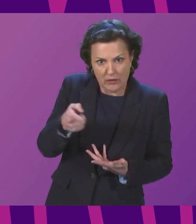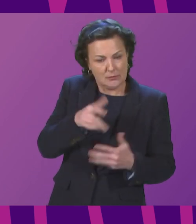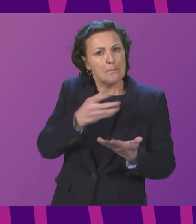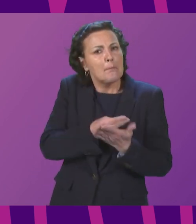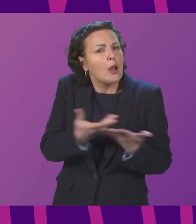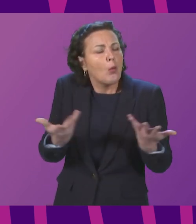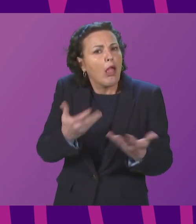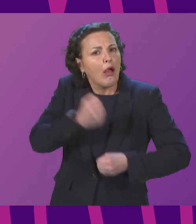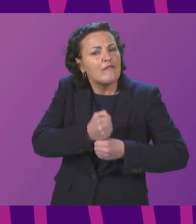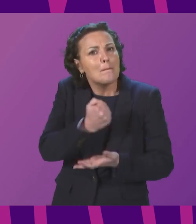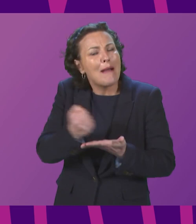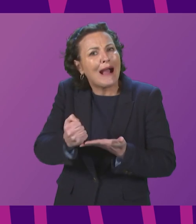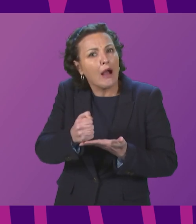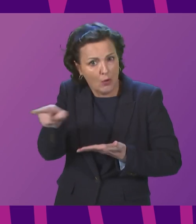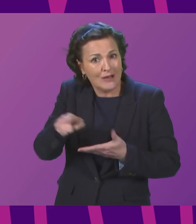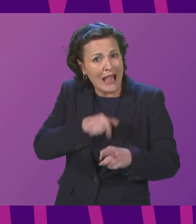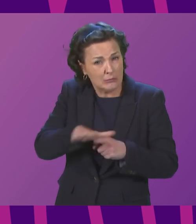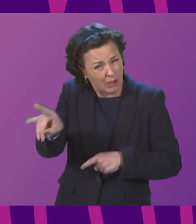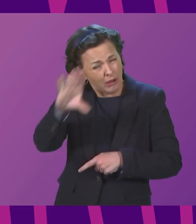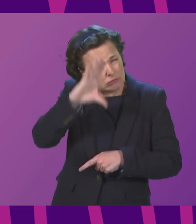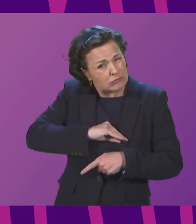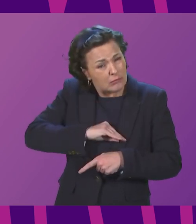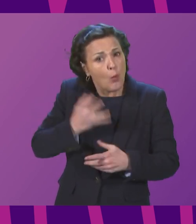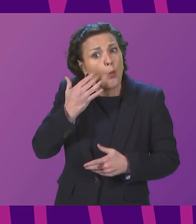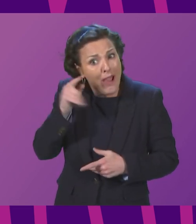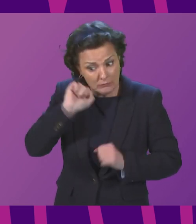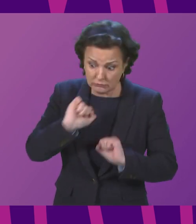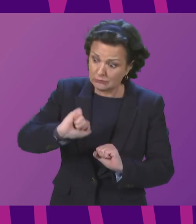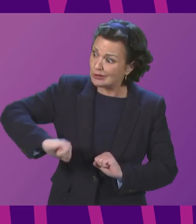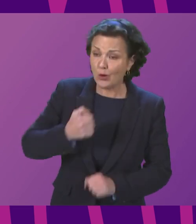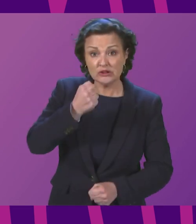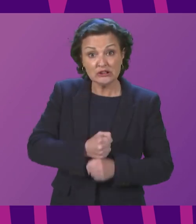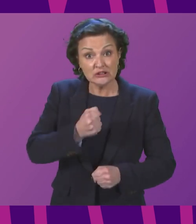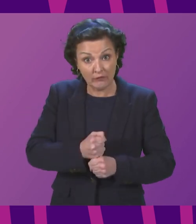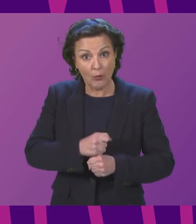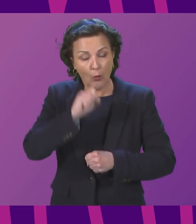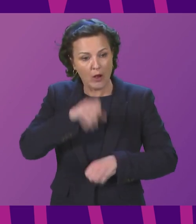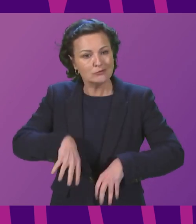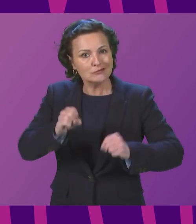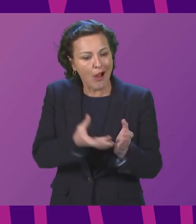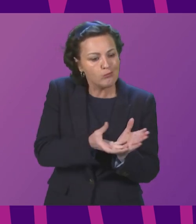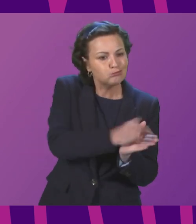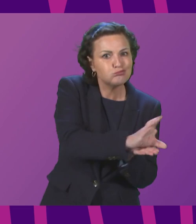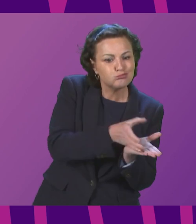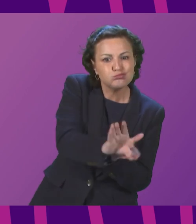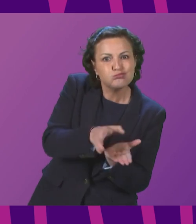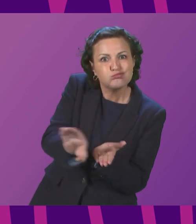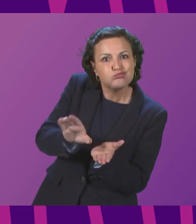that money is clearly not supporting Scotland. Can the First Minister tell us when her Government will allocate that money and when it will start hitting the bank accounts of businesses across Scotland that need it?